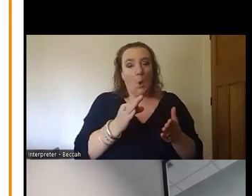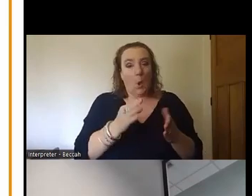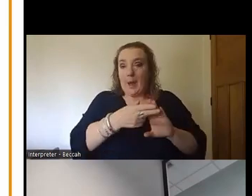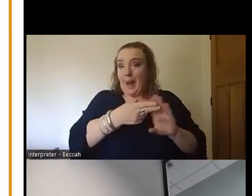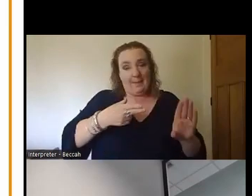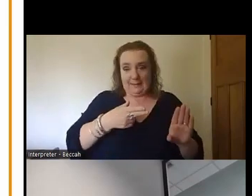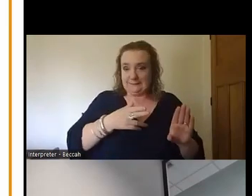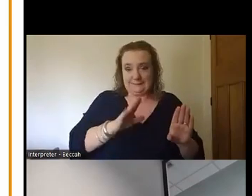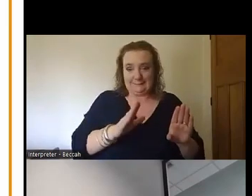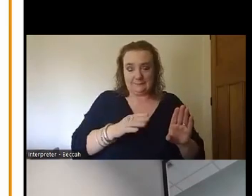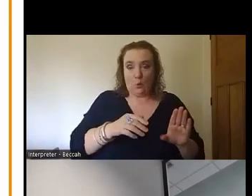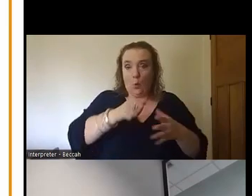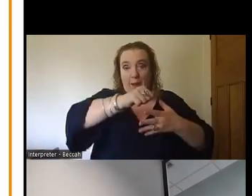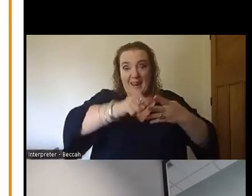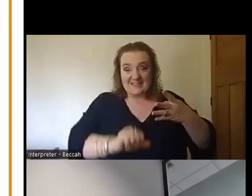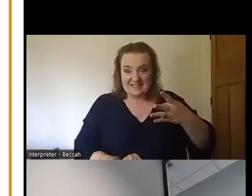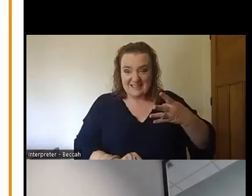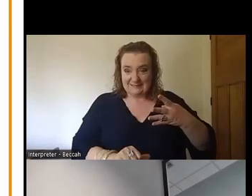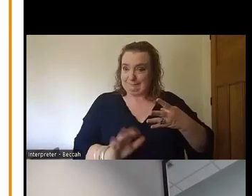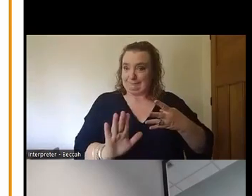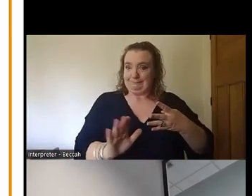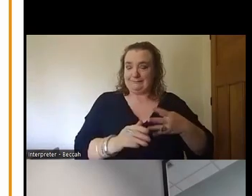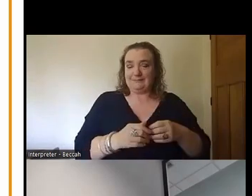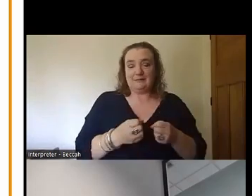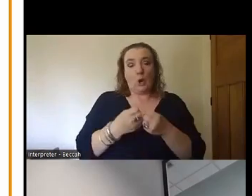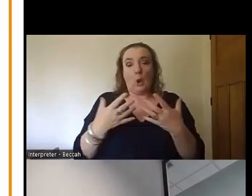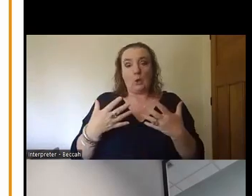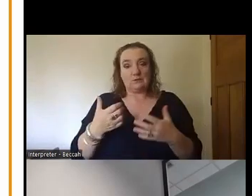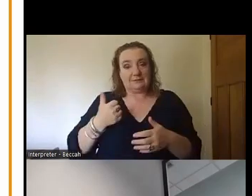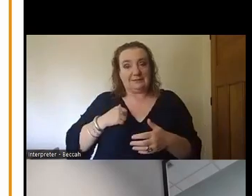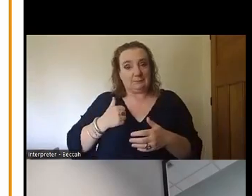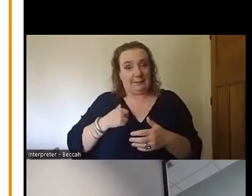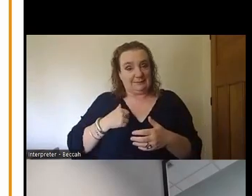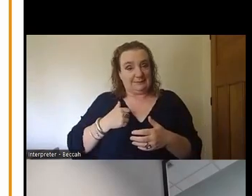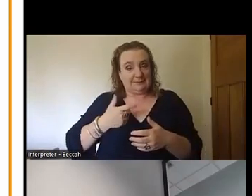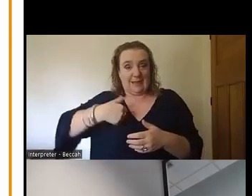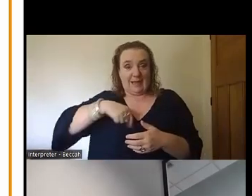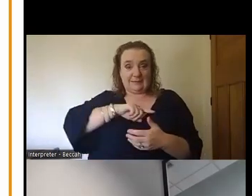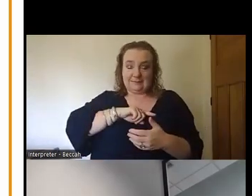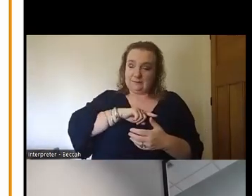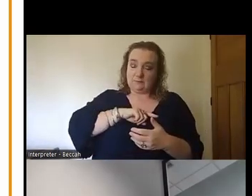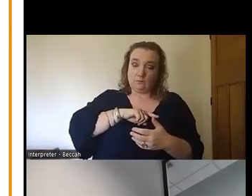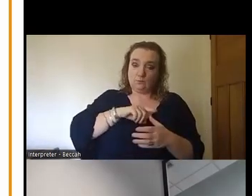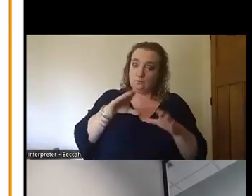not listing, even though there was quite a lot of expectation from different groups and communities